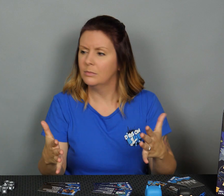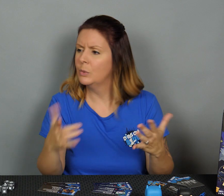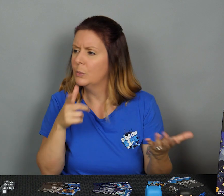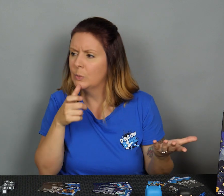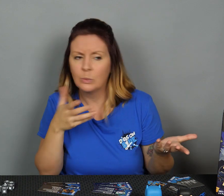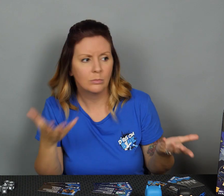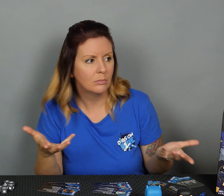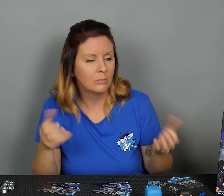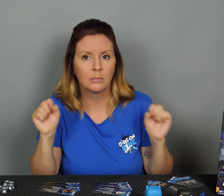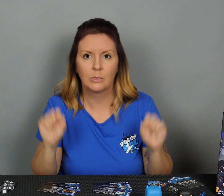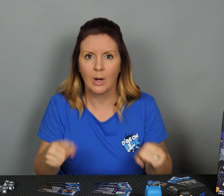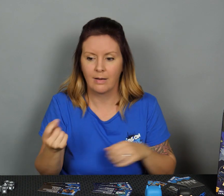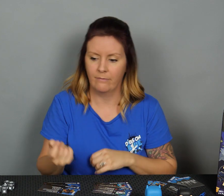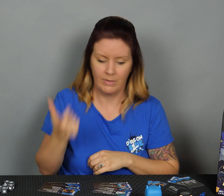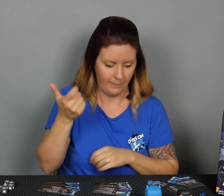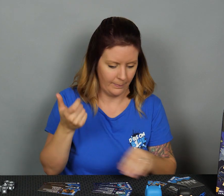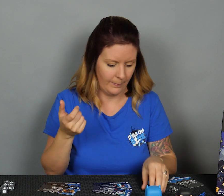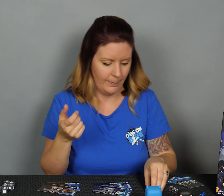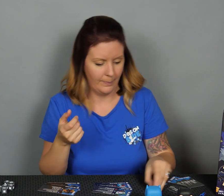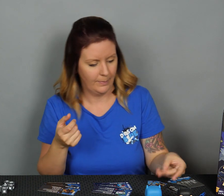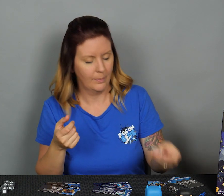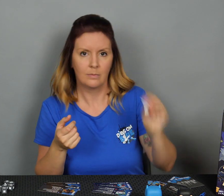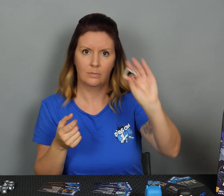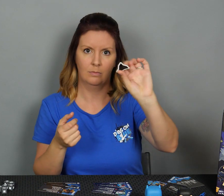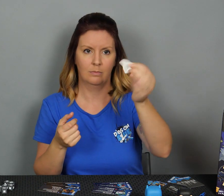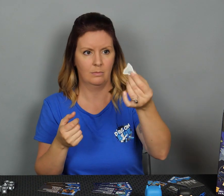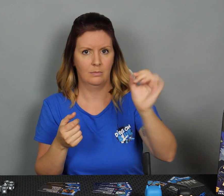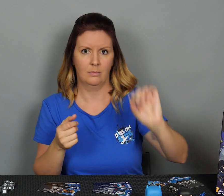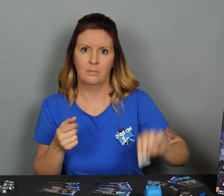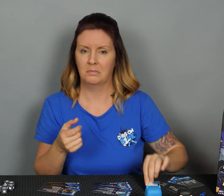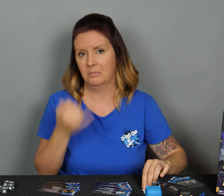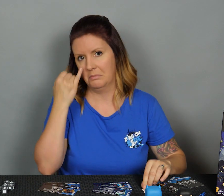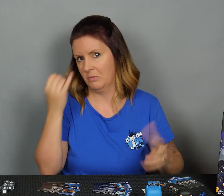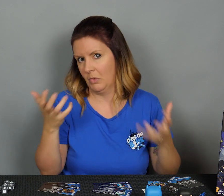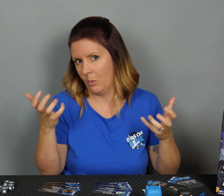And to choose the first player, you can either flip the first player token or just choose